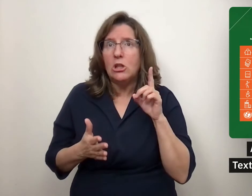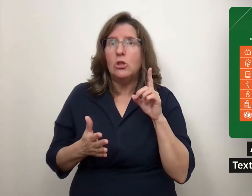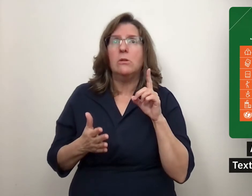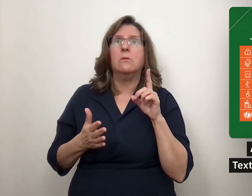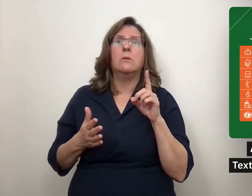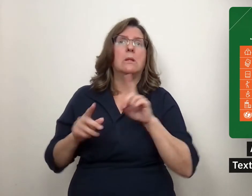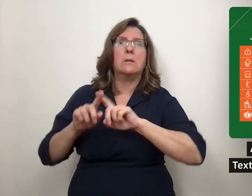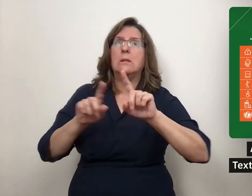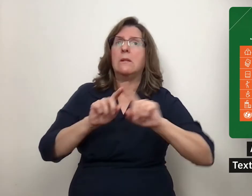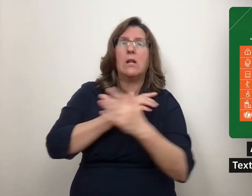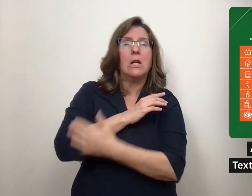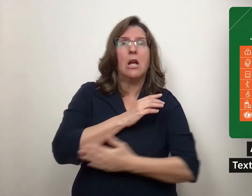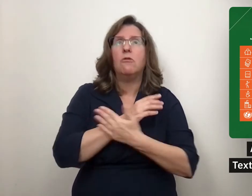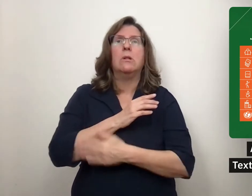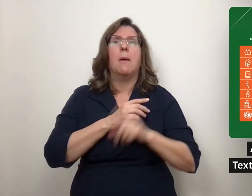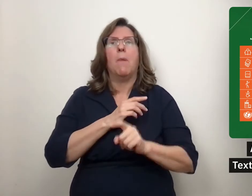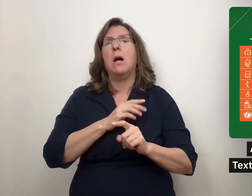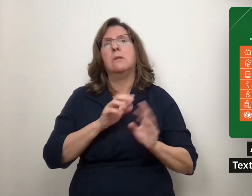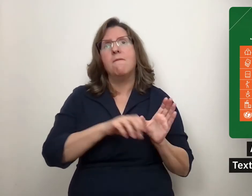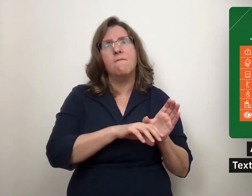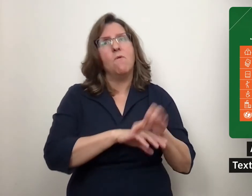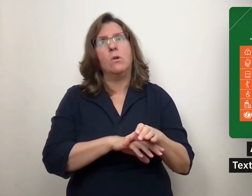Firstly the Ministry of Education, for the country in question,